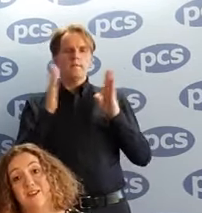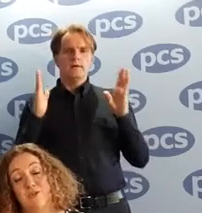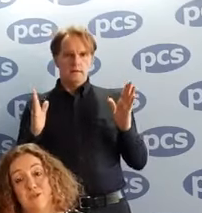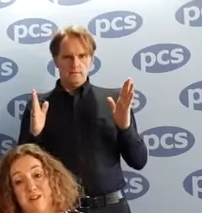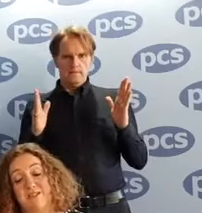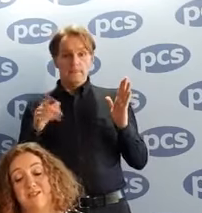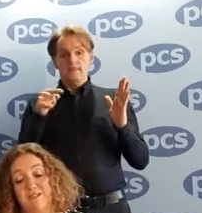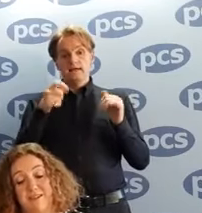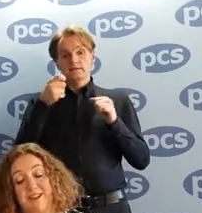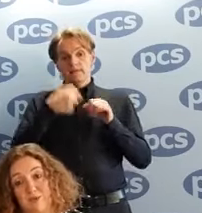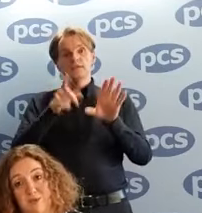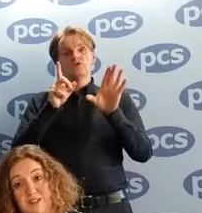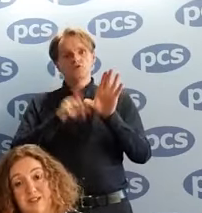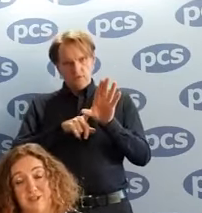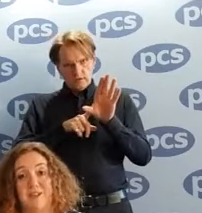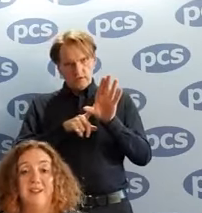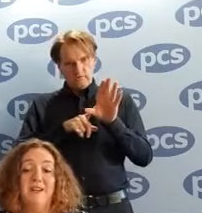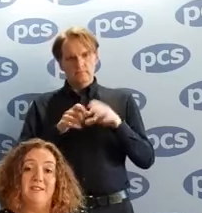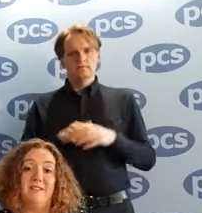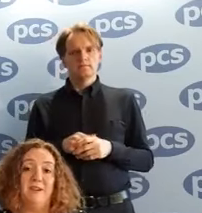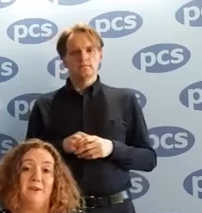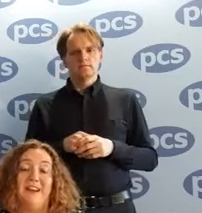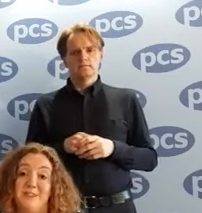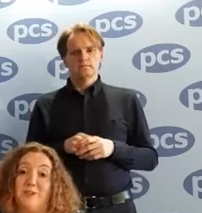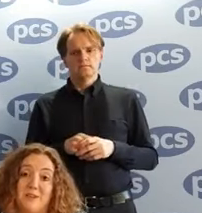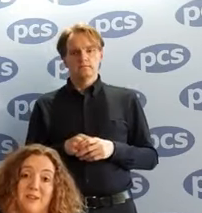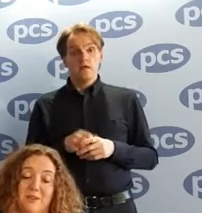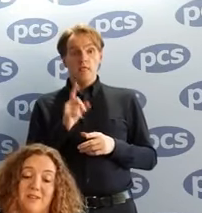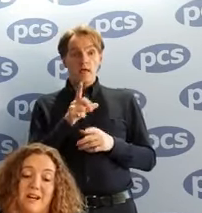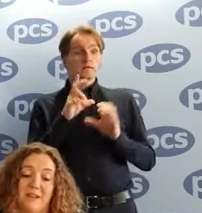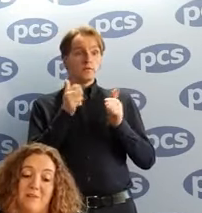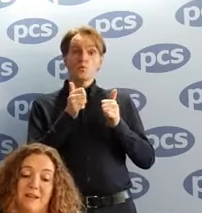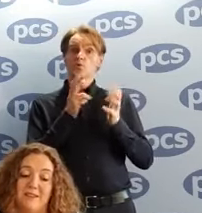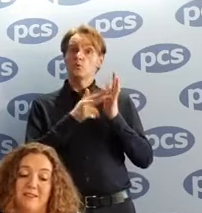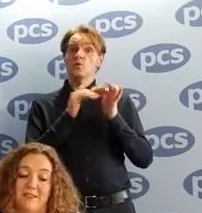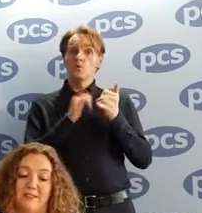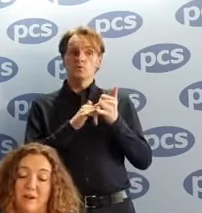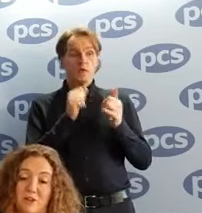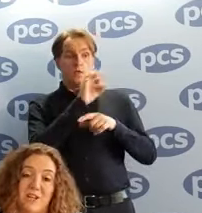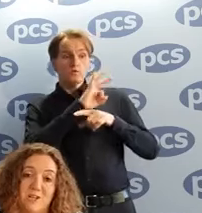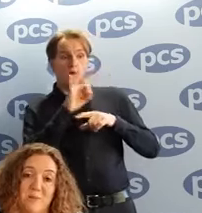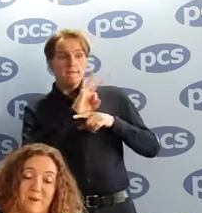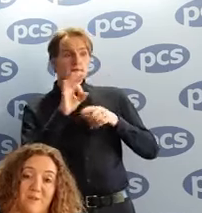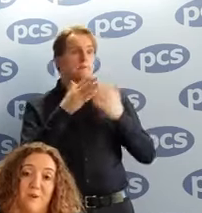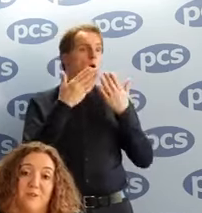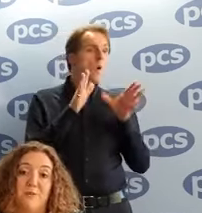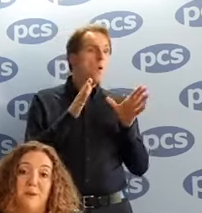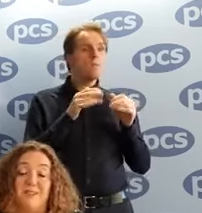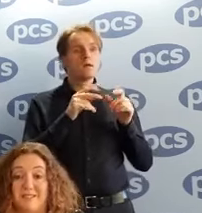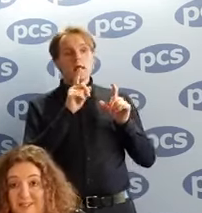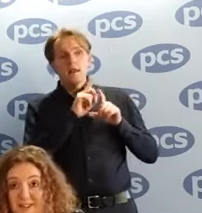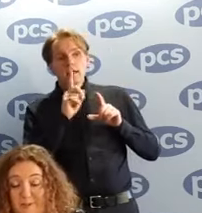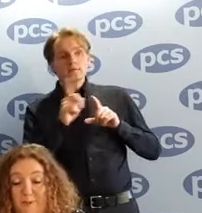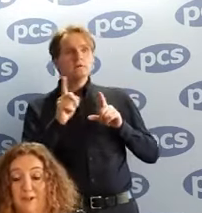certainly during the rest of the next rotation. So that is good news and it means that the negotiations we've been involved in have been successful